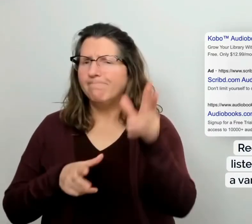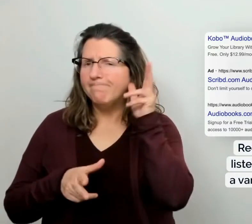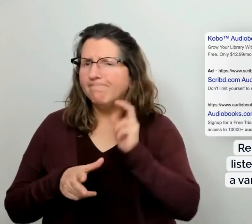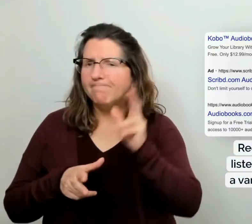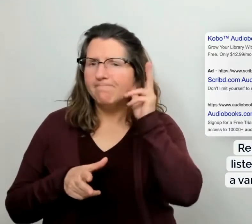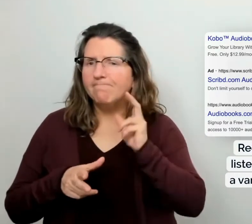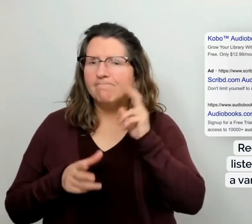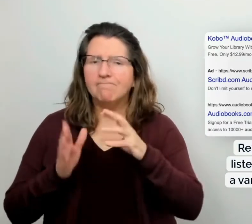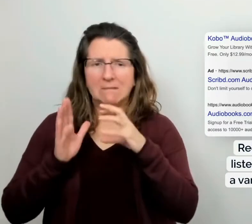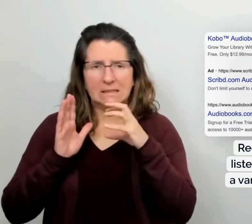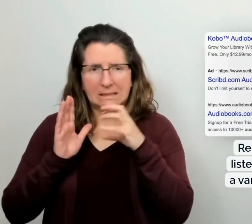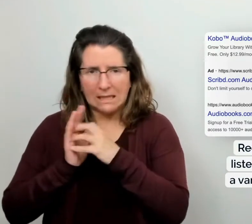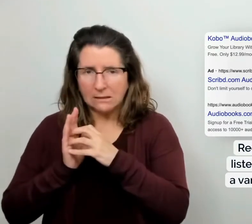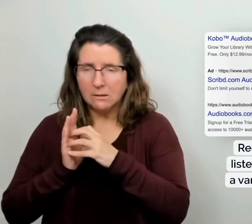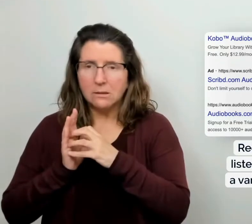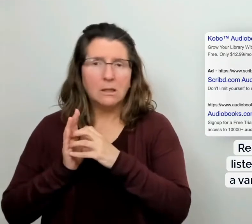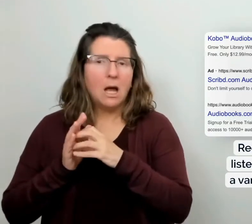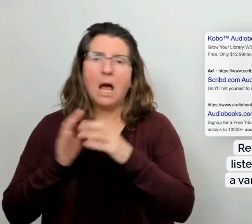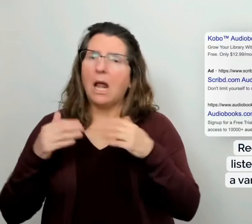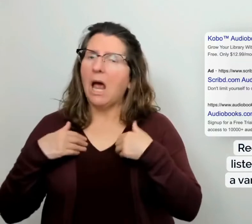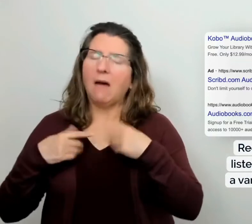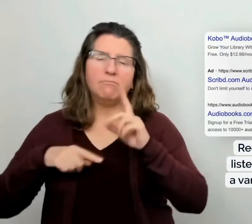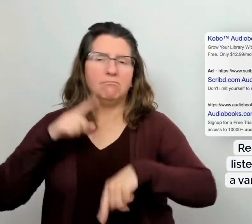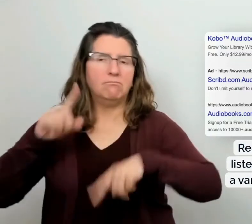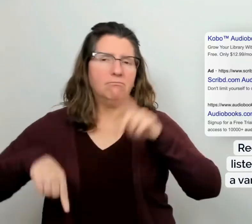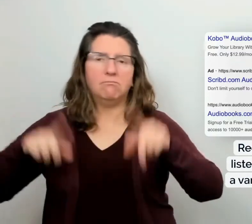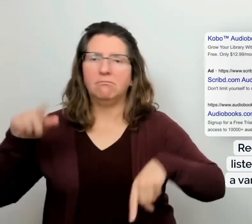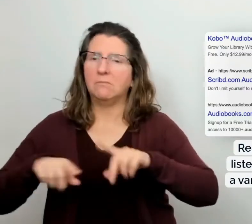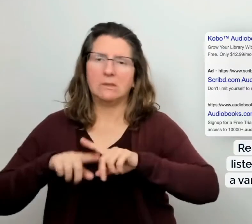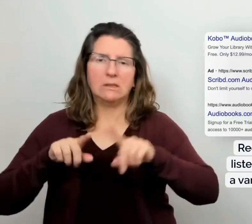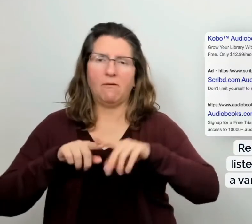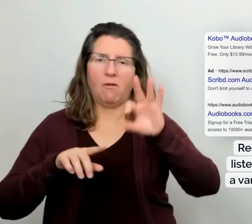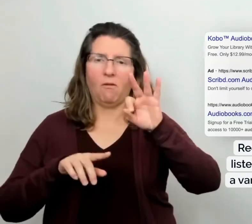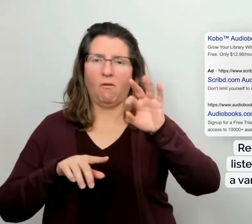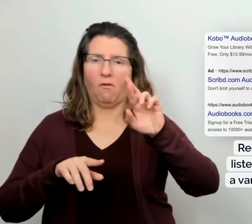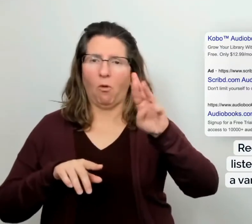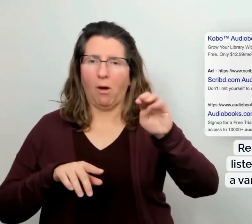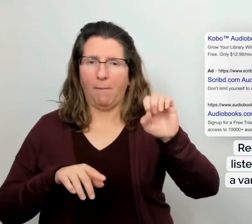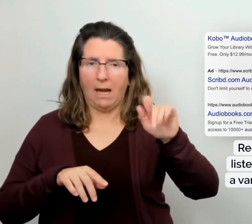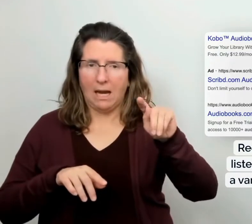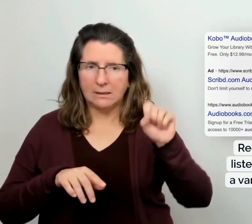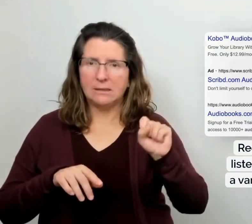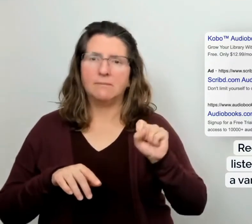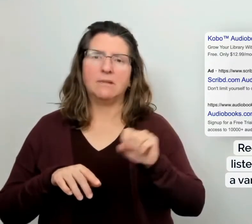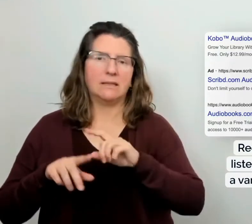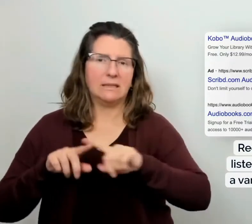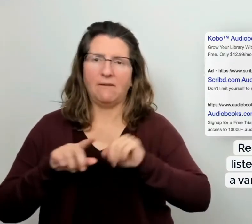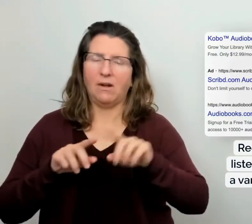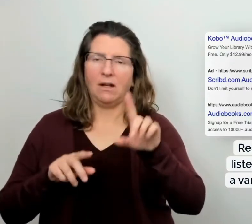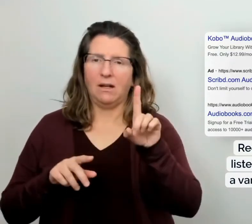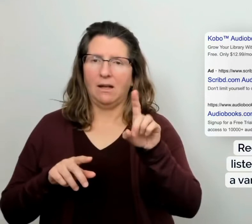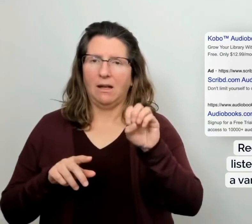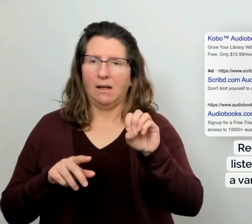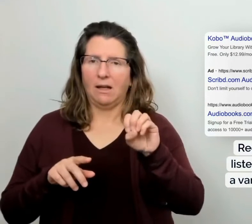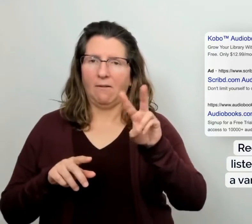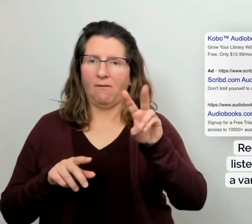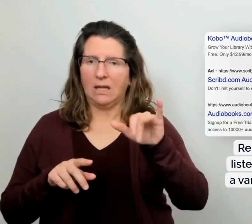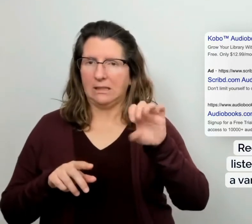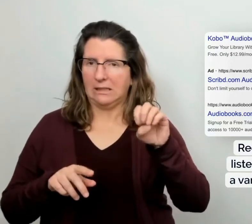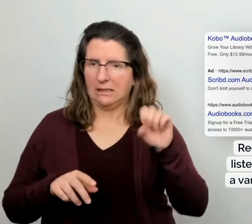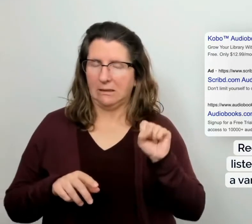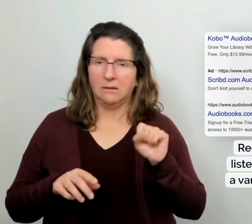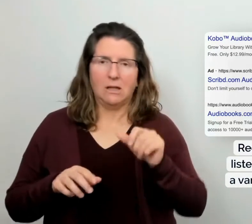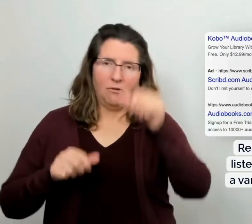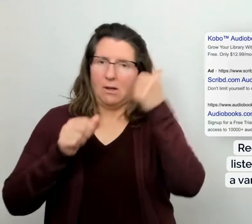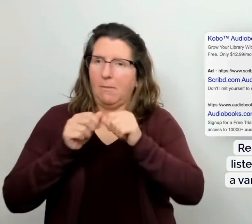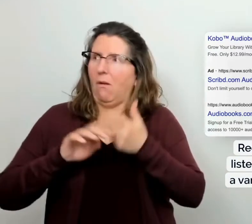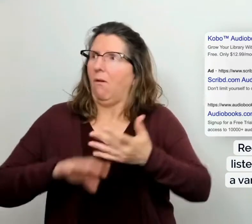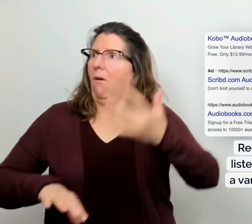Recorded books allow users to listen to text and are available in a variety of formats and devices.